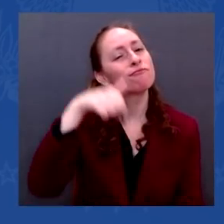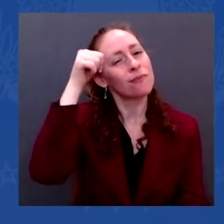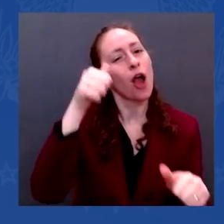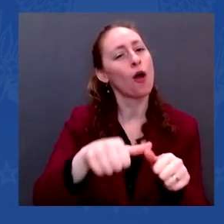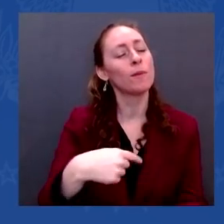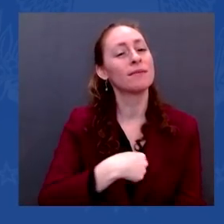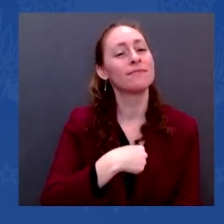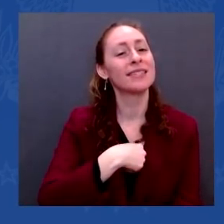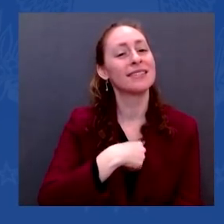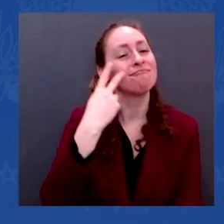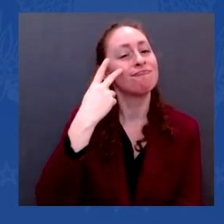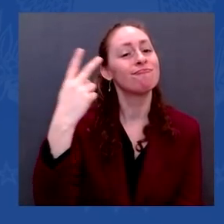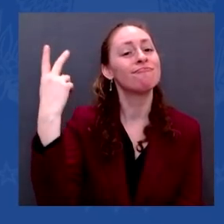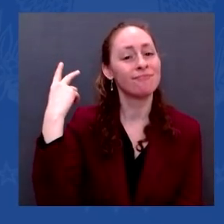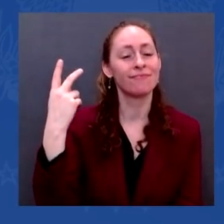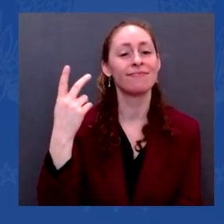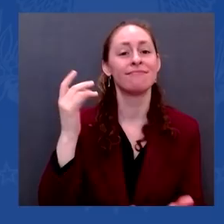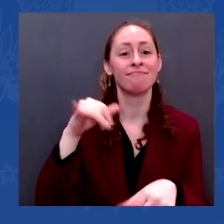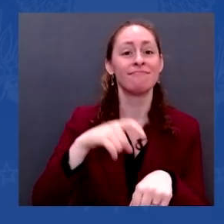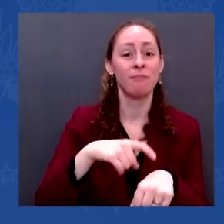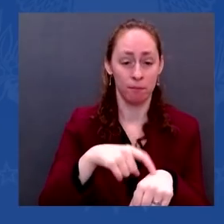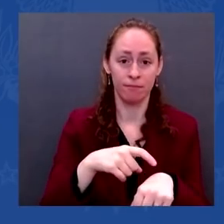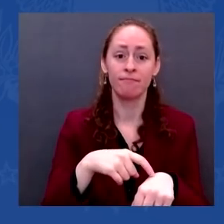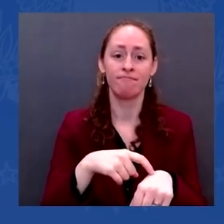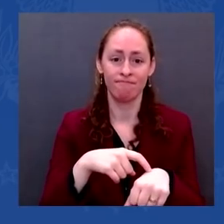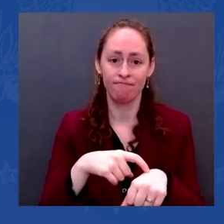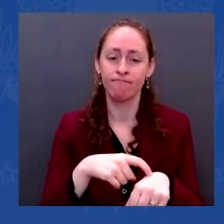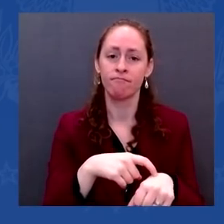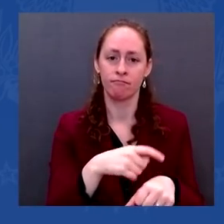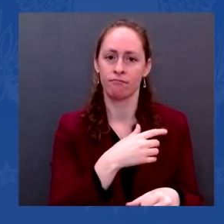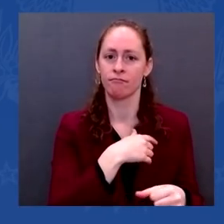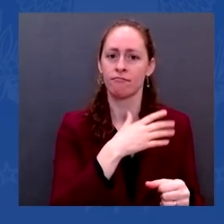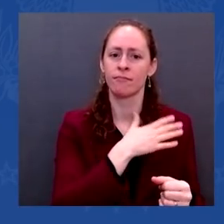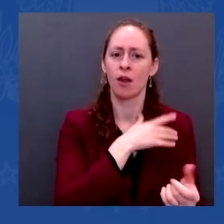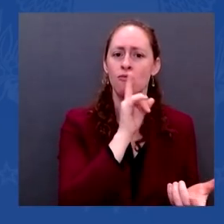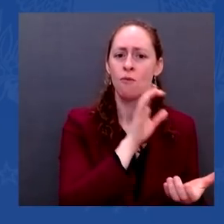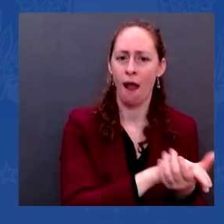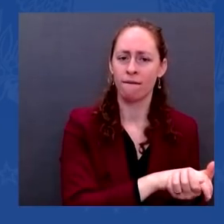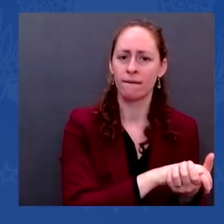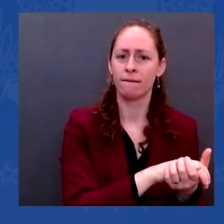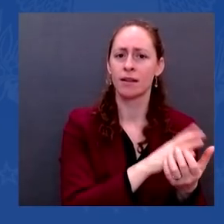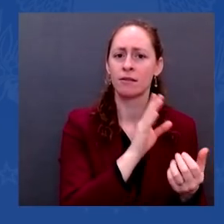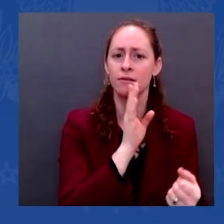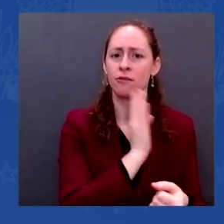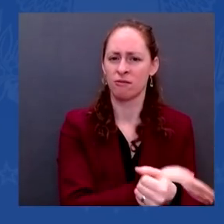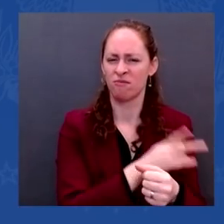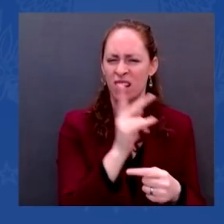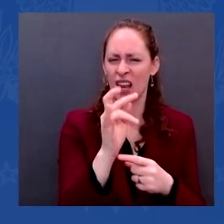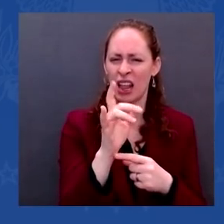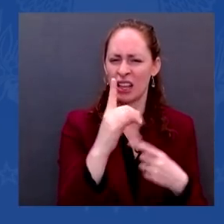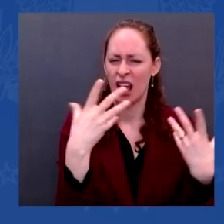and I remember Teddy would always come and say, "Come to lunch." I didn't want any part of going to lunch. And one day, he just dragged me over to lunch.